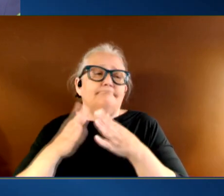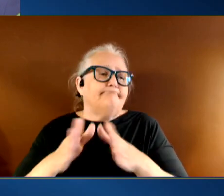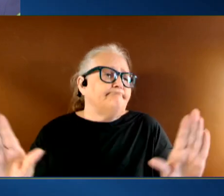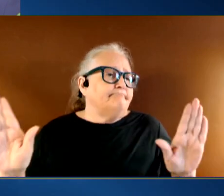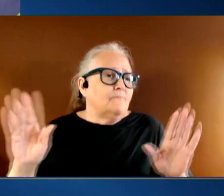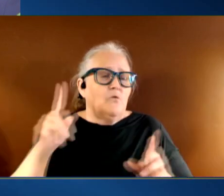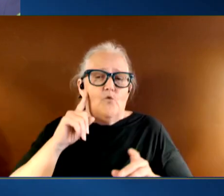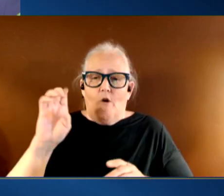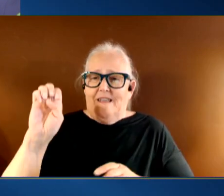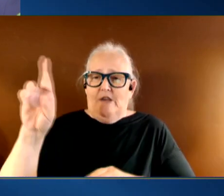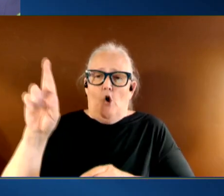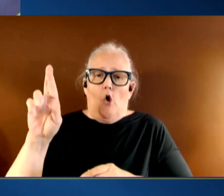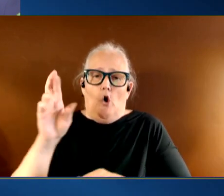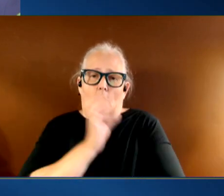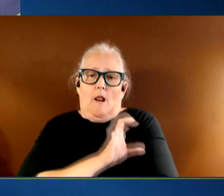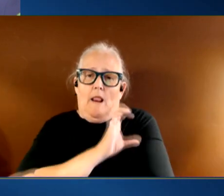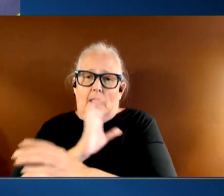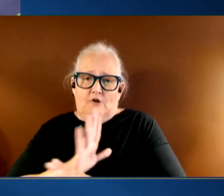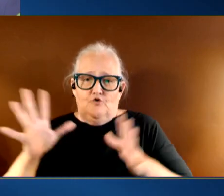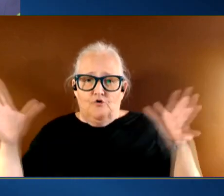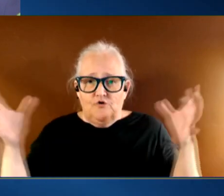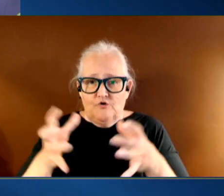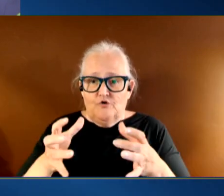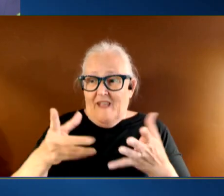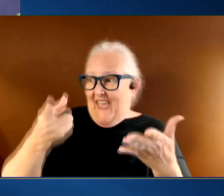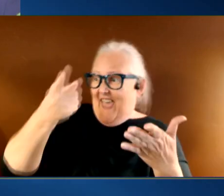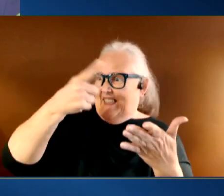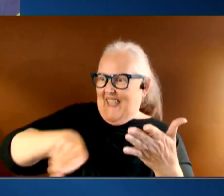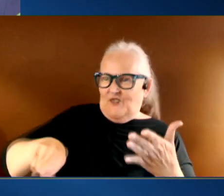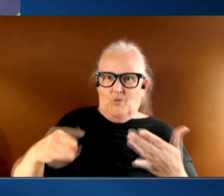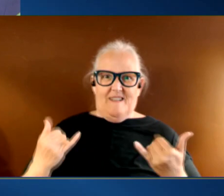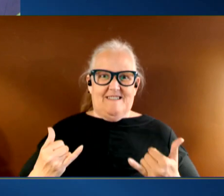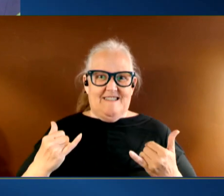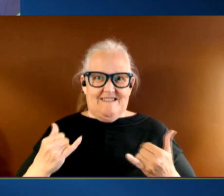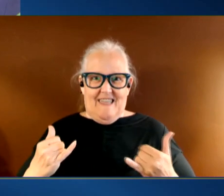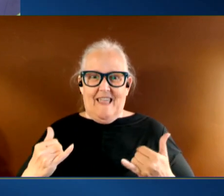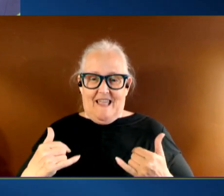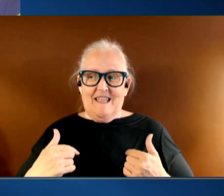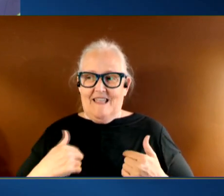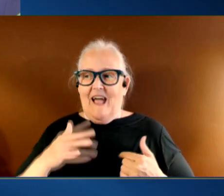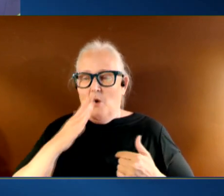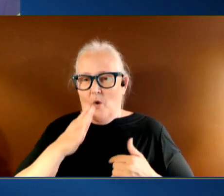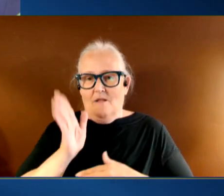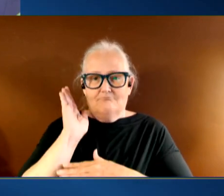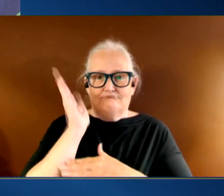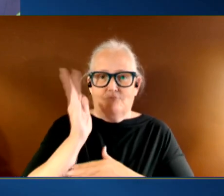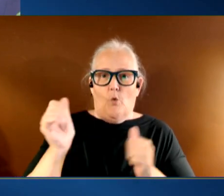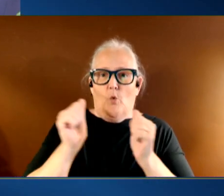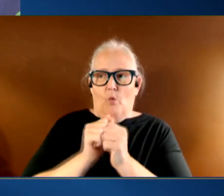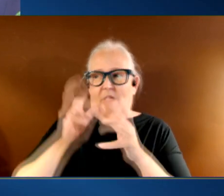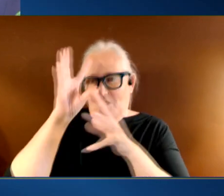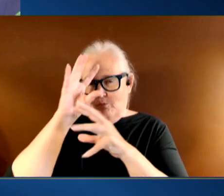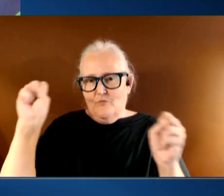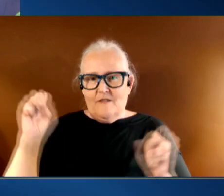a week from today, I will be joined on stage by the president of ACEP, Dr. Aisha Terry,